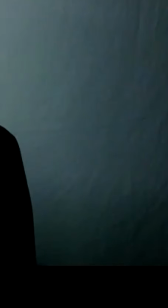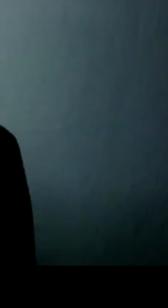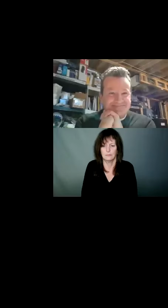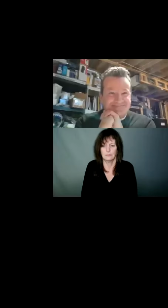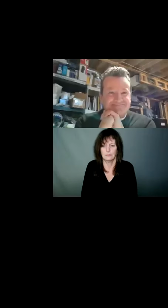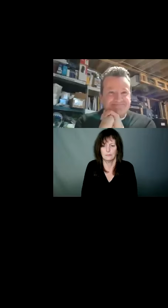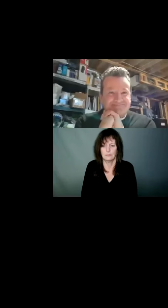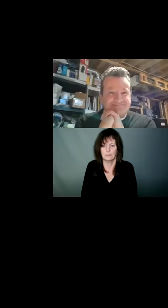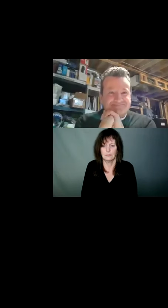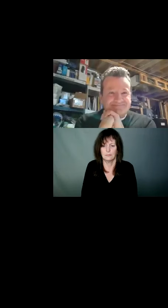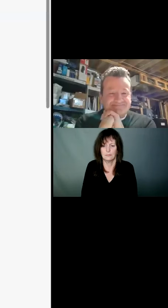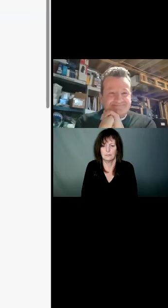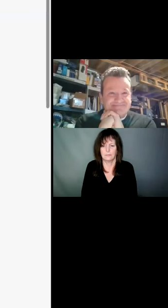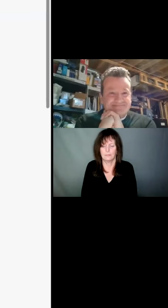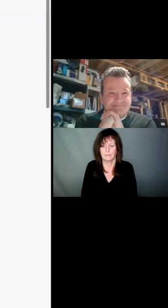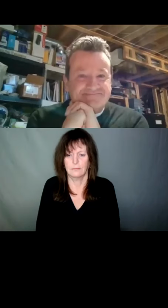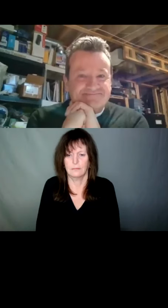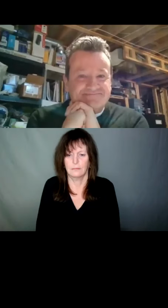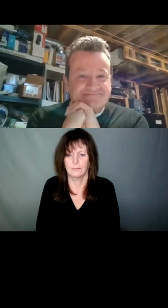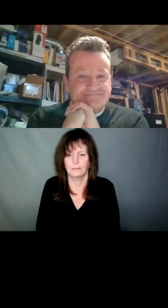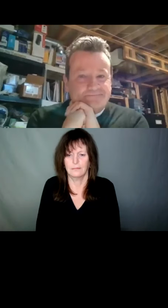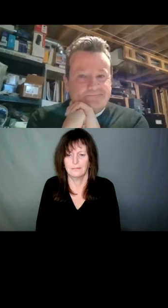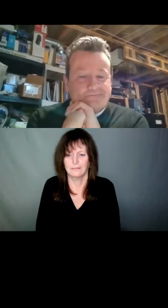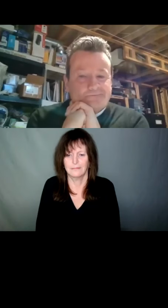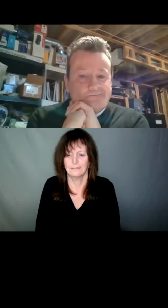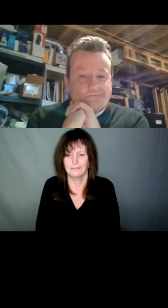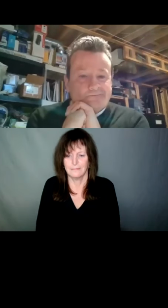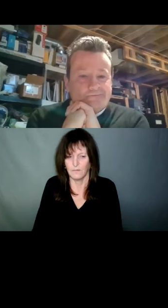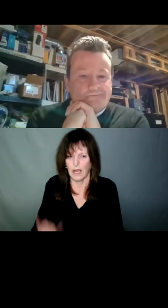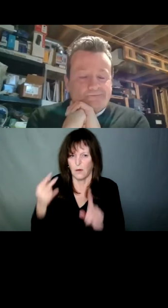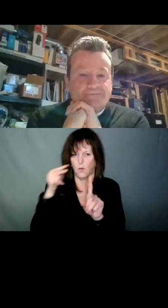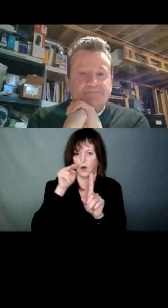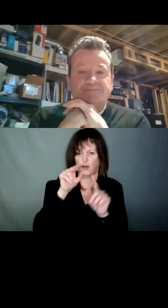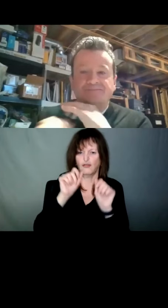of slides.